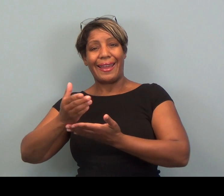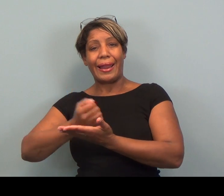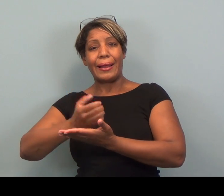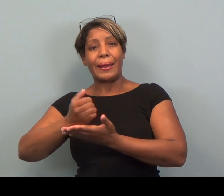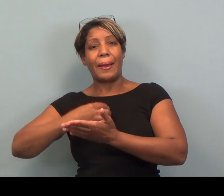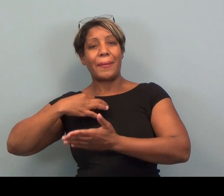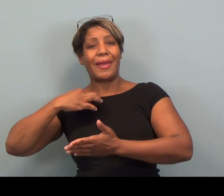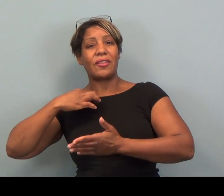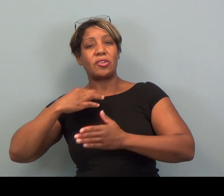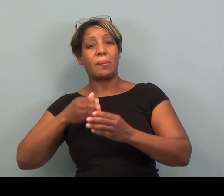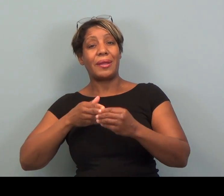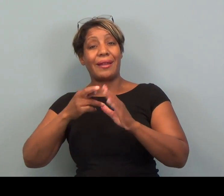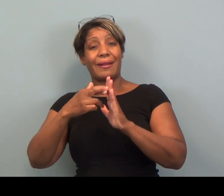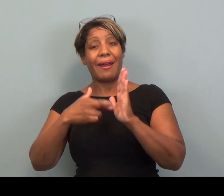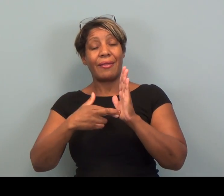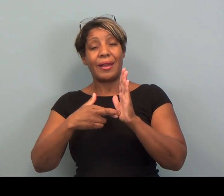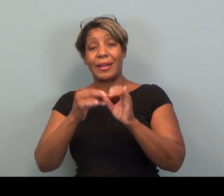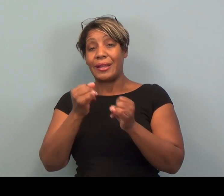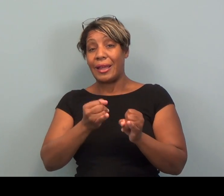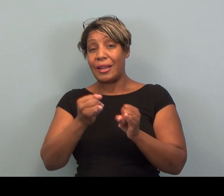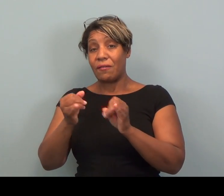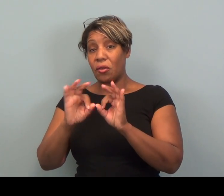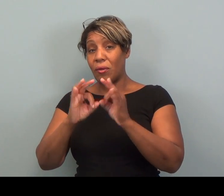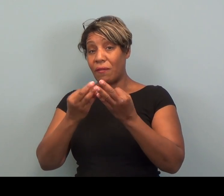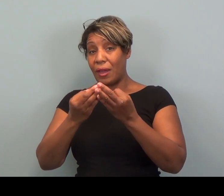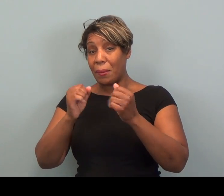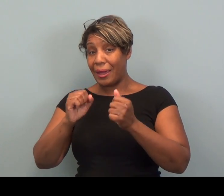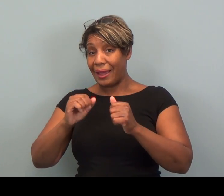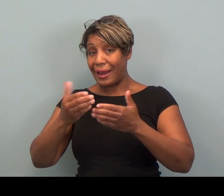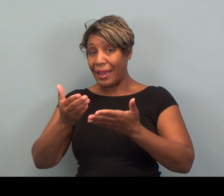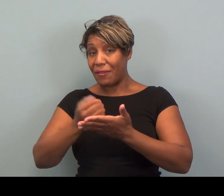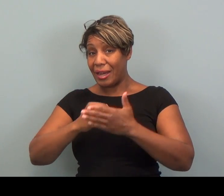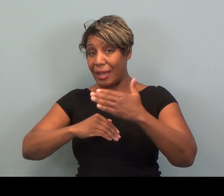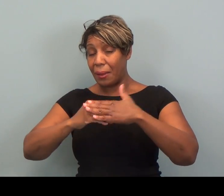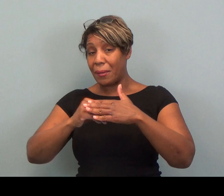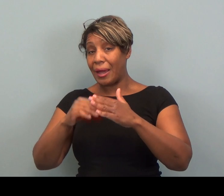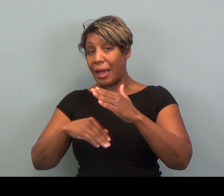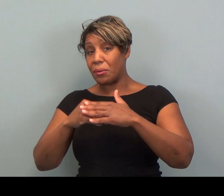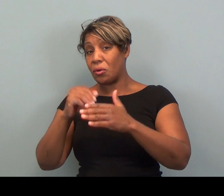An individual or family can have income up to $54,000 a year